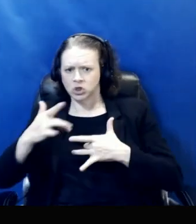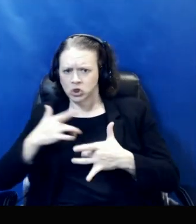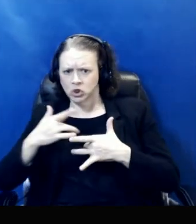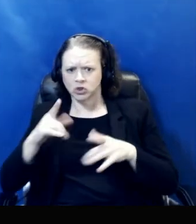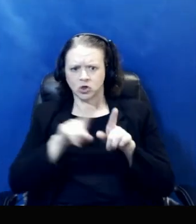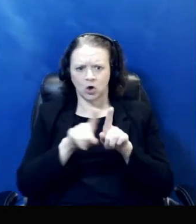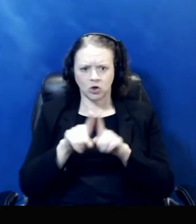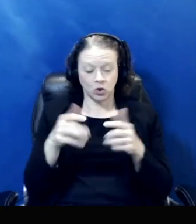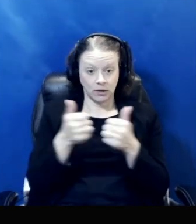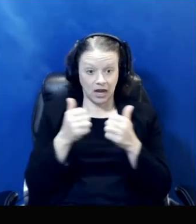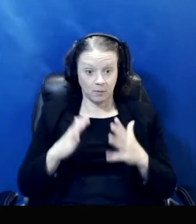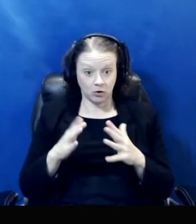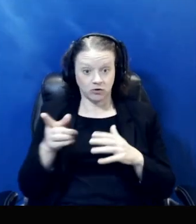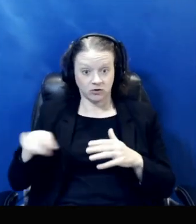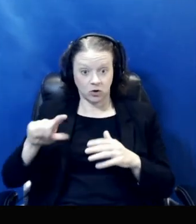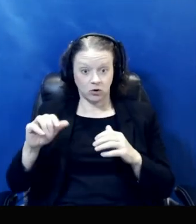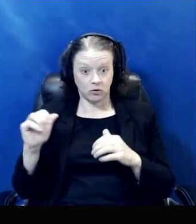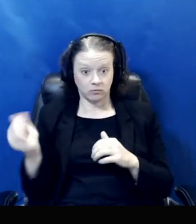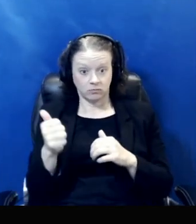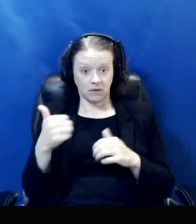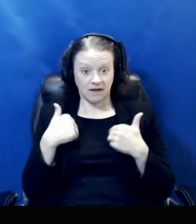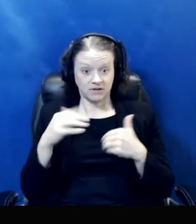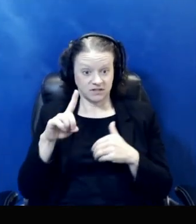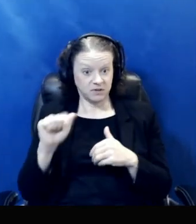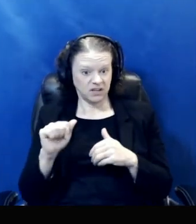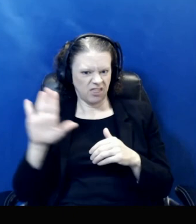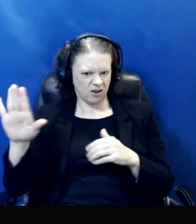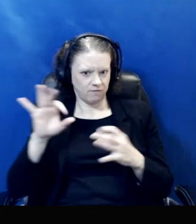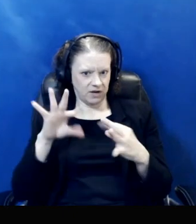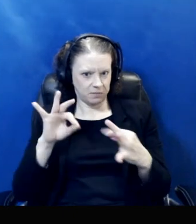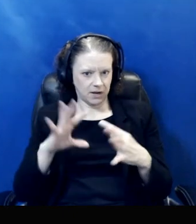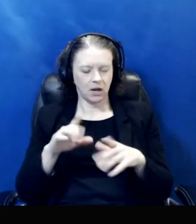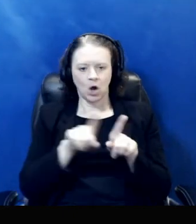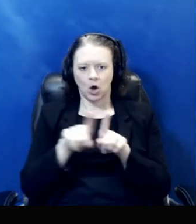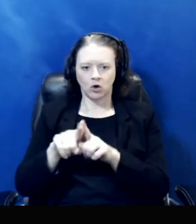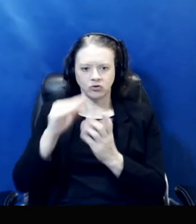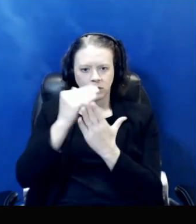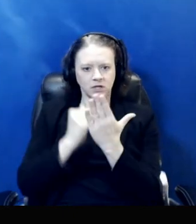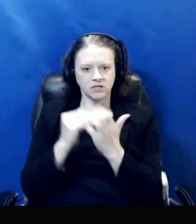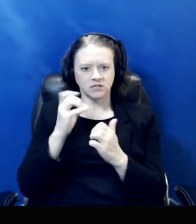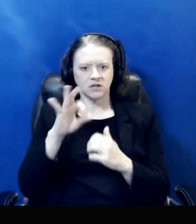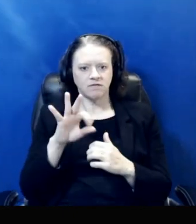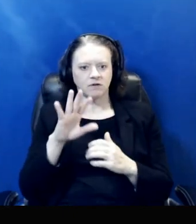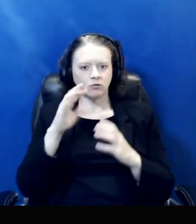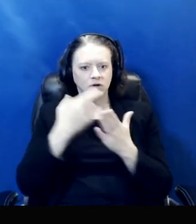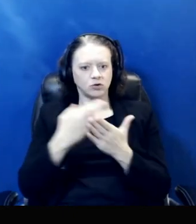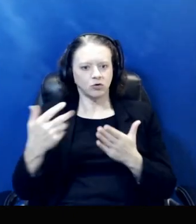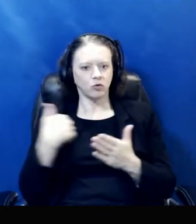feedback and, again, any list of resources that we have that we're able to provide. As we're doing this,